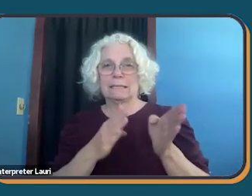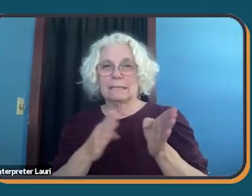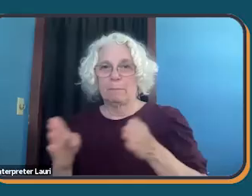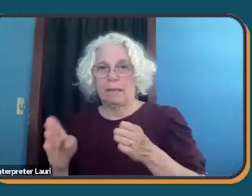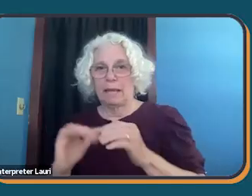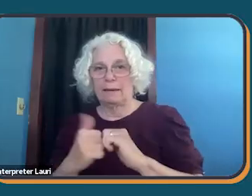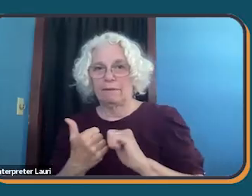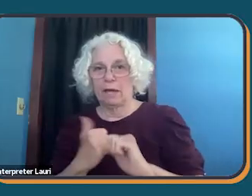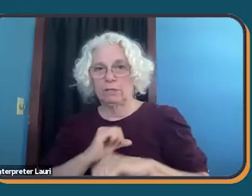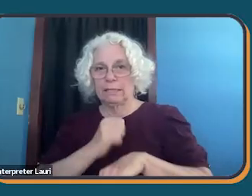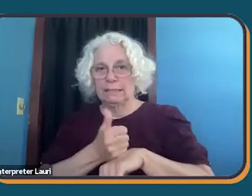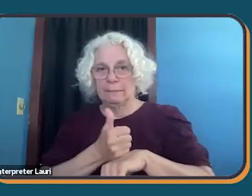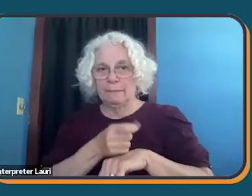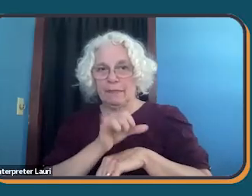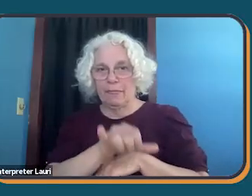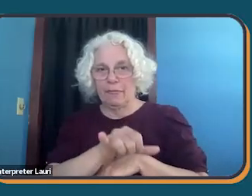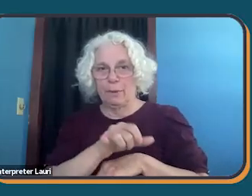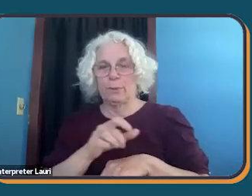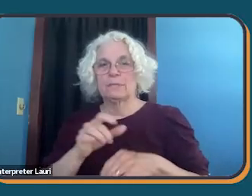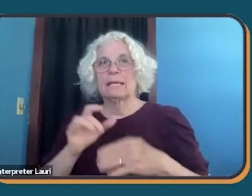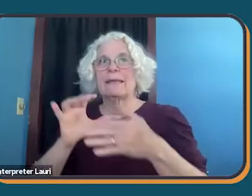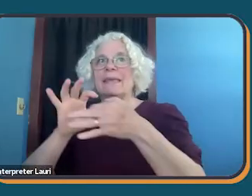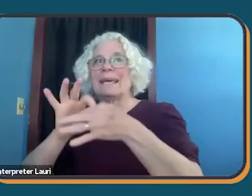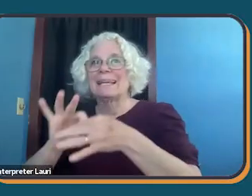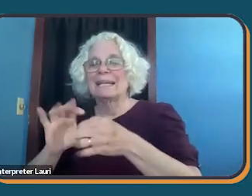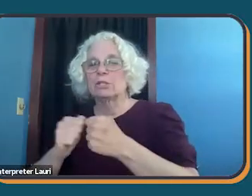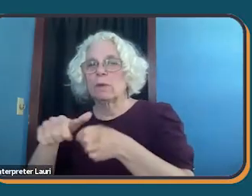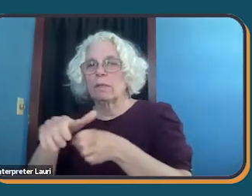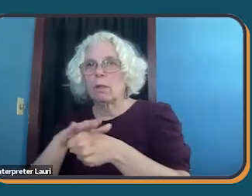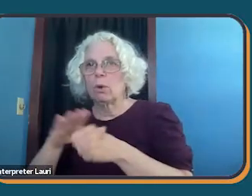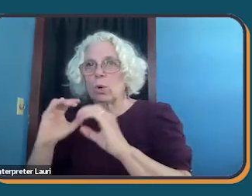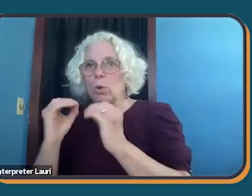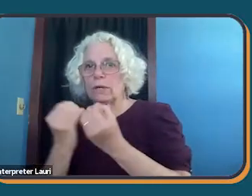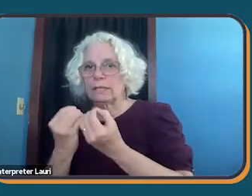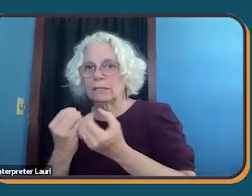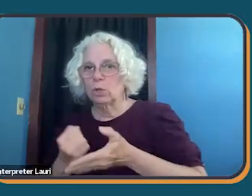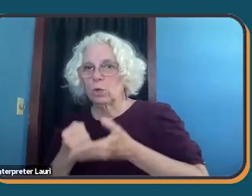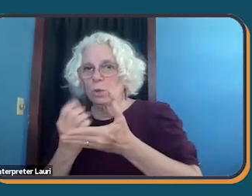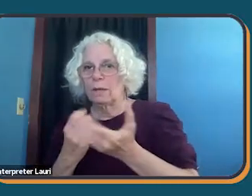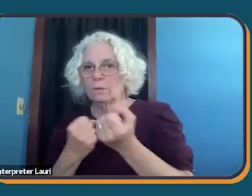a few ideas on how to start getting connected with local disability organizations to support you on this path